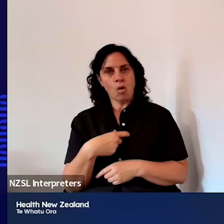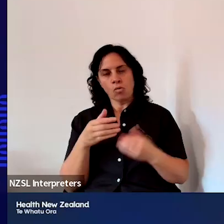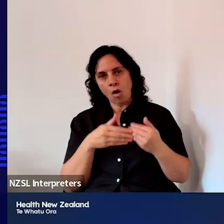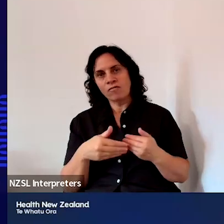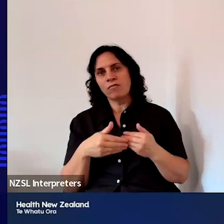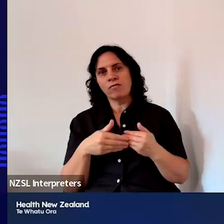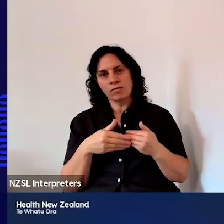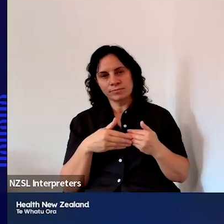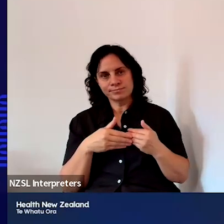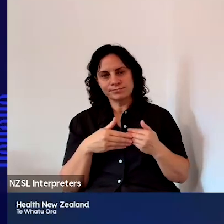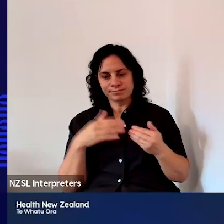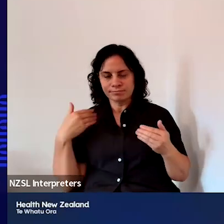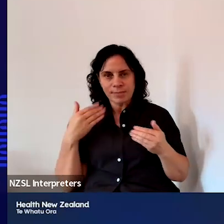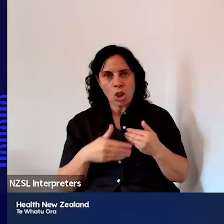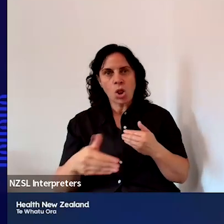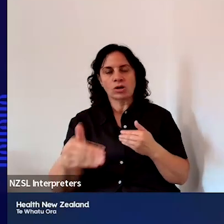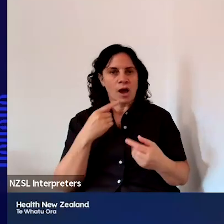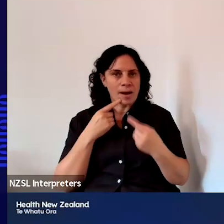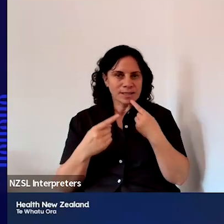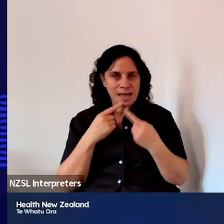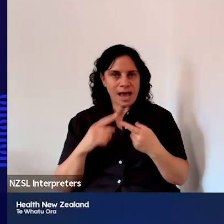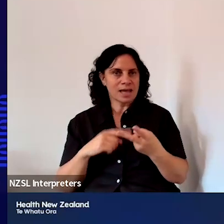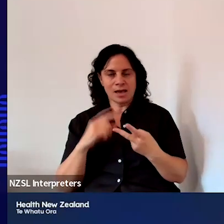or evidence really at new or different work programs.